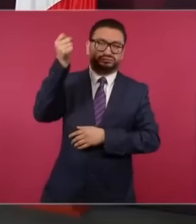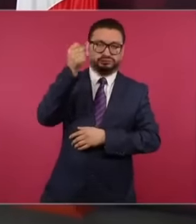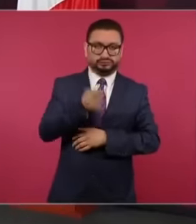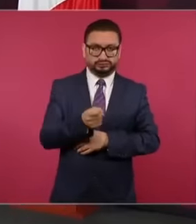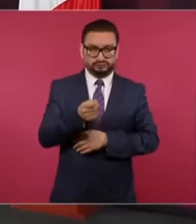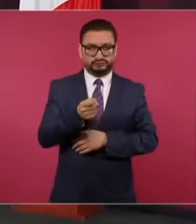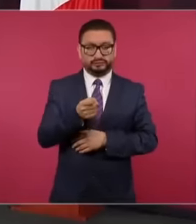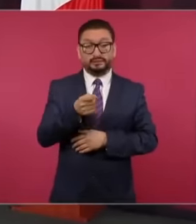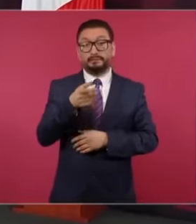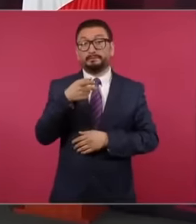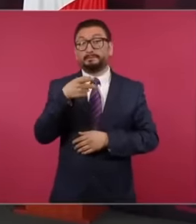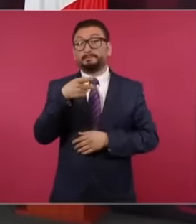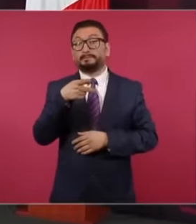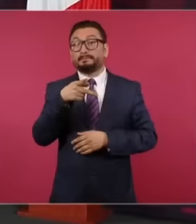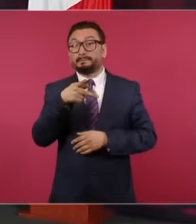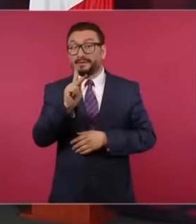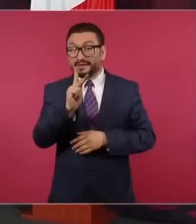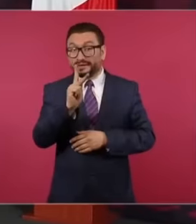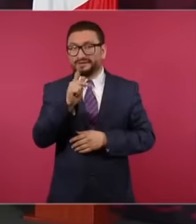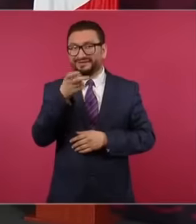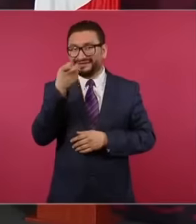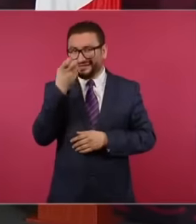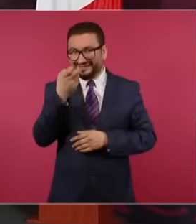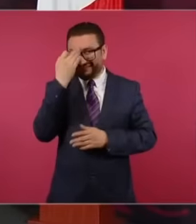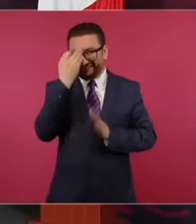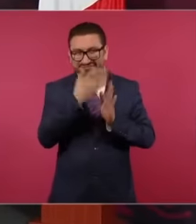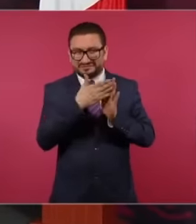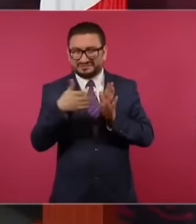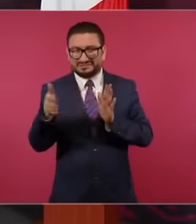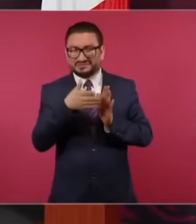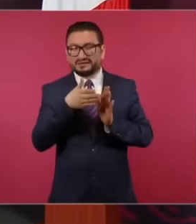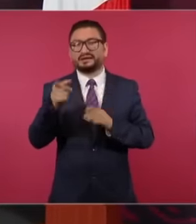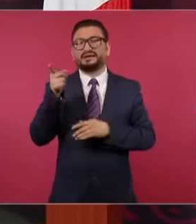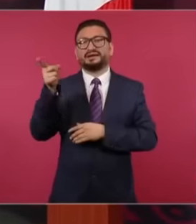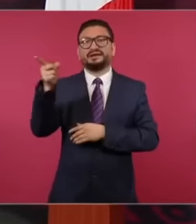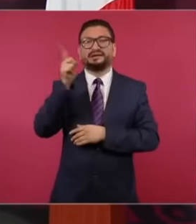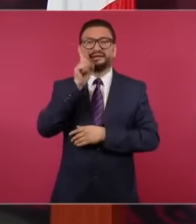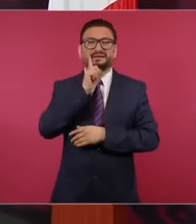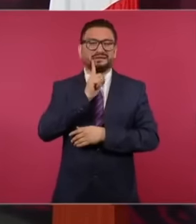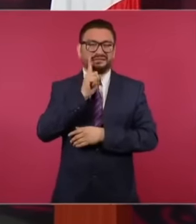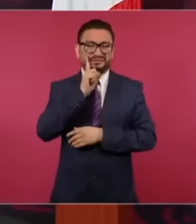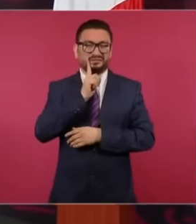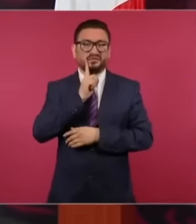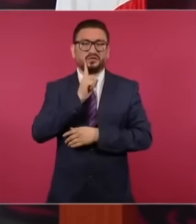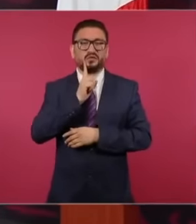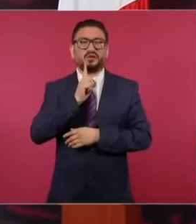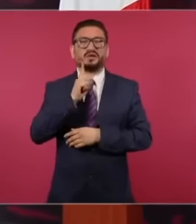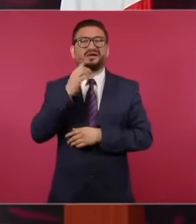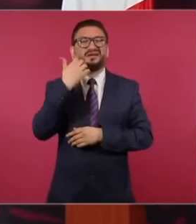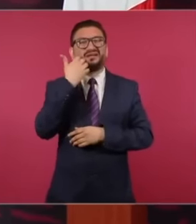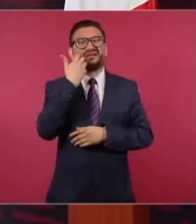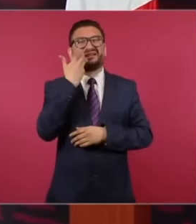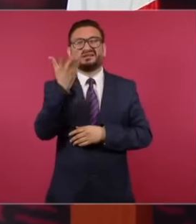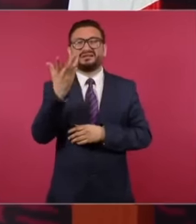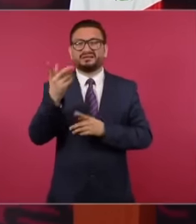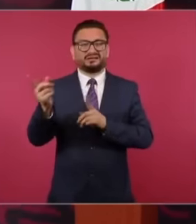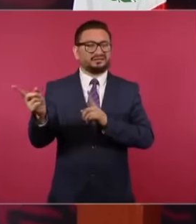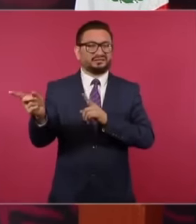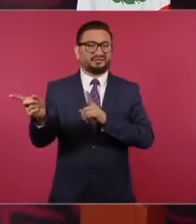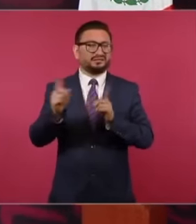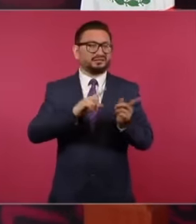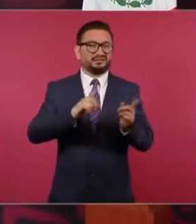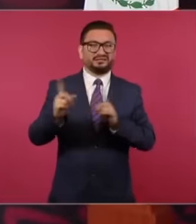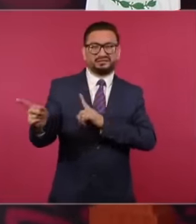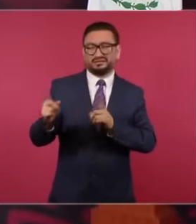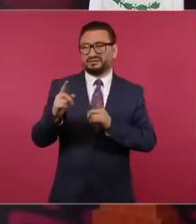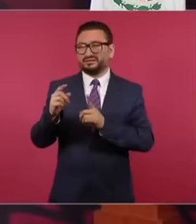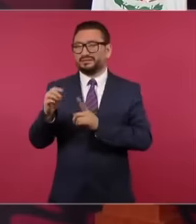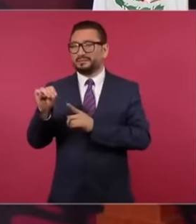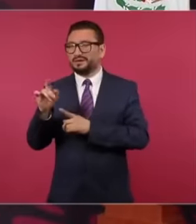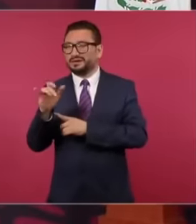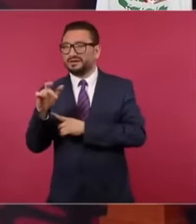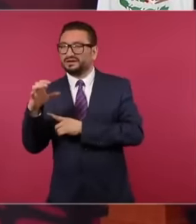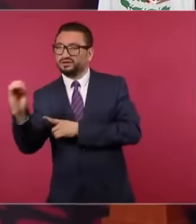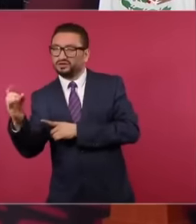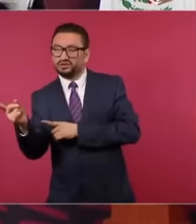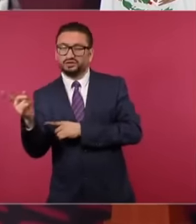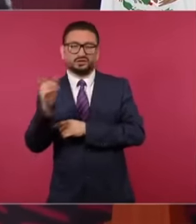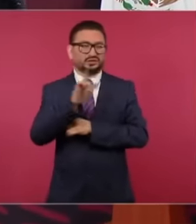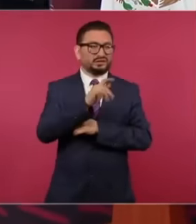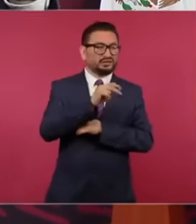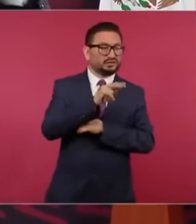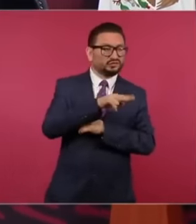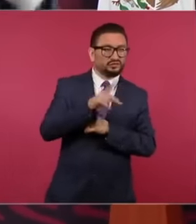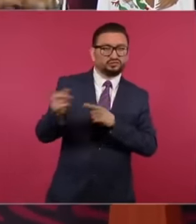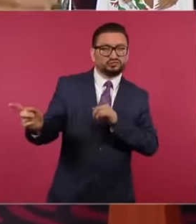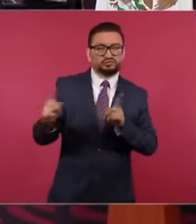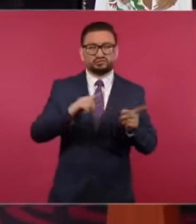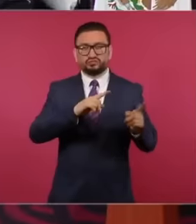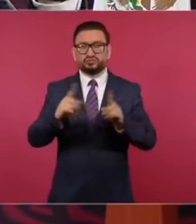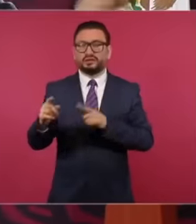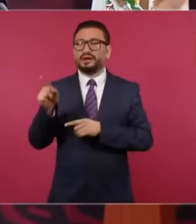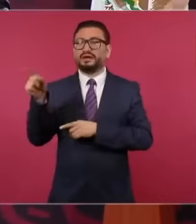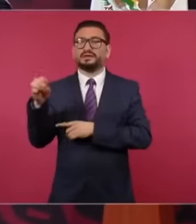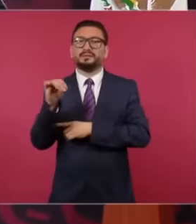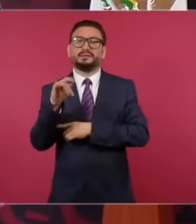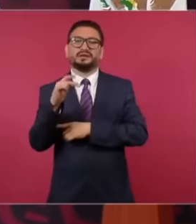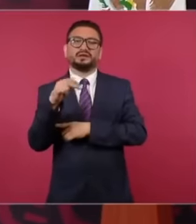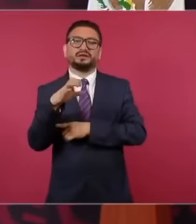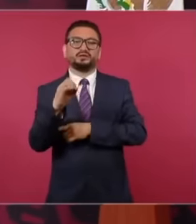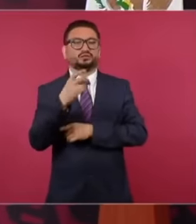nothing more than at that time she wanted to continue in both media and in Milenio they told her no,